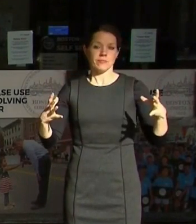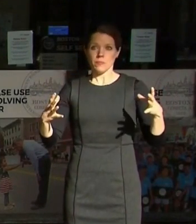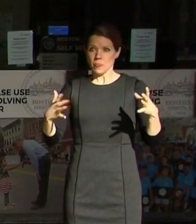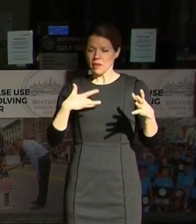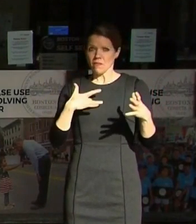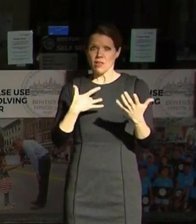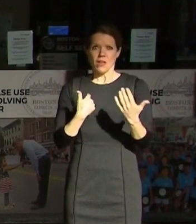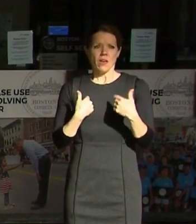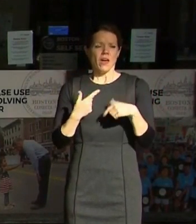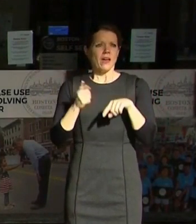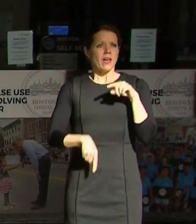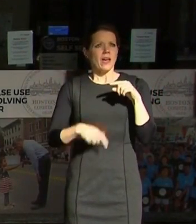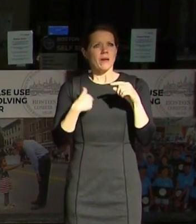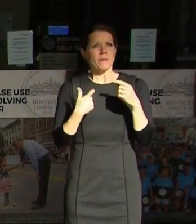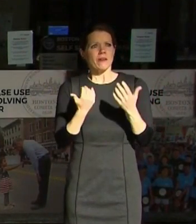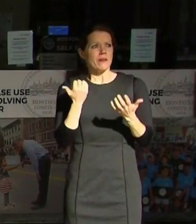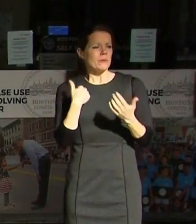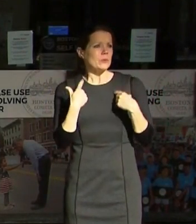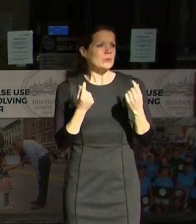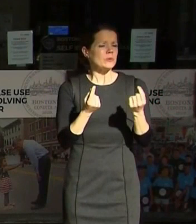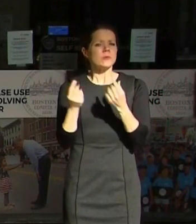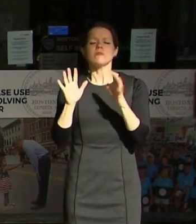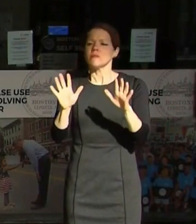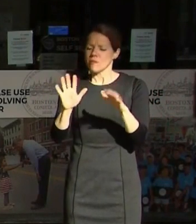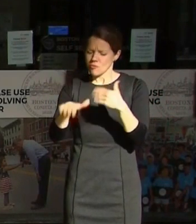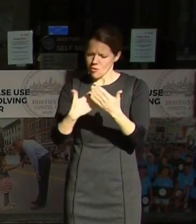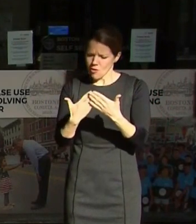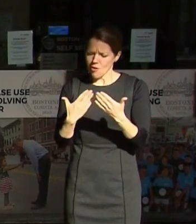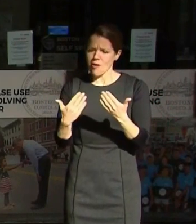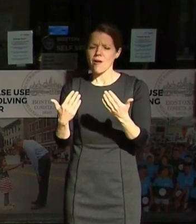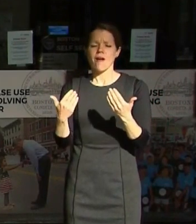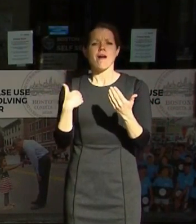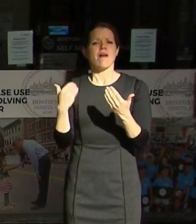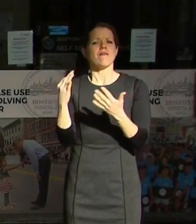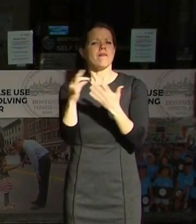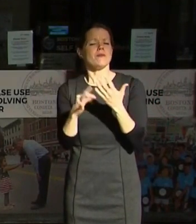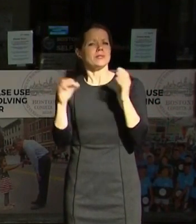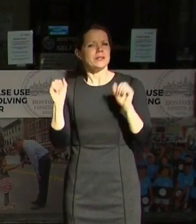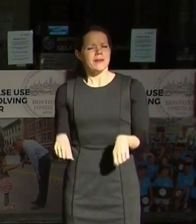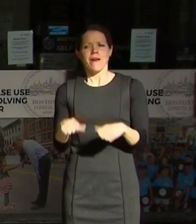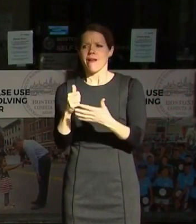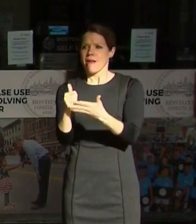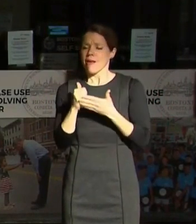IN NEED OF COMFORT TO JOIN US. YOU ARE NOT ALONE AND NONE OF US ARE POWERLESS.